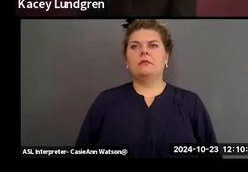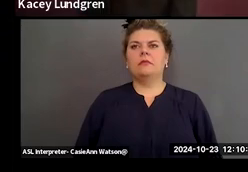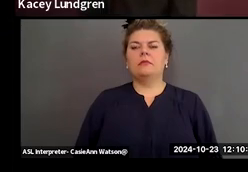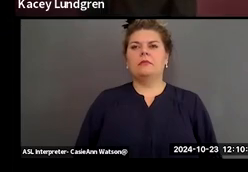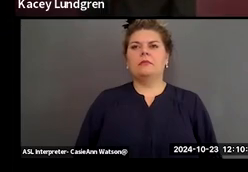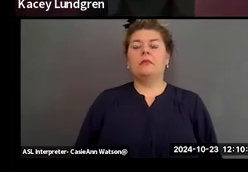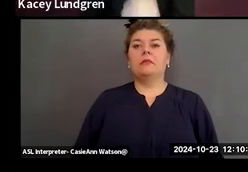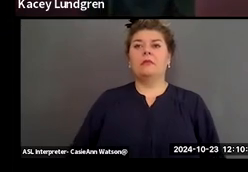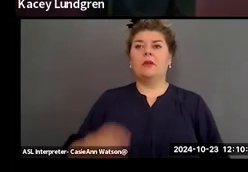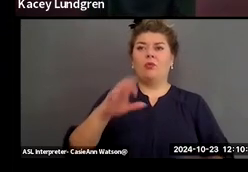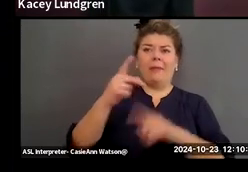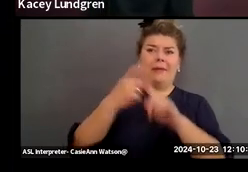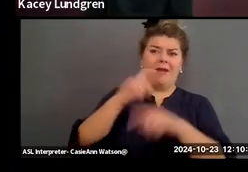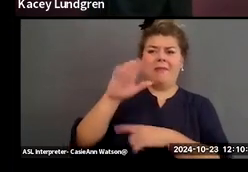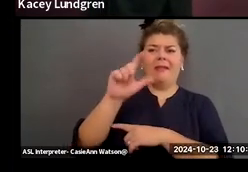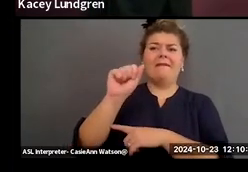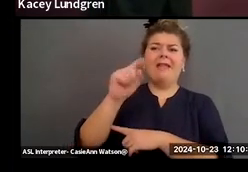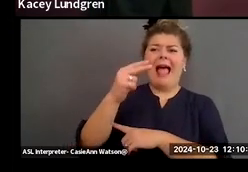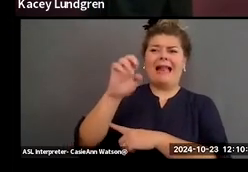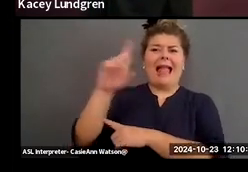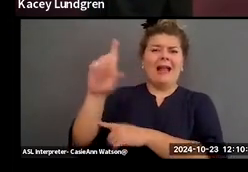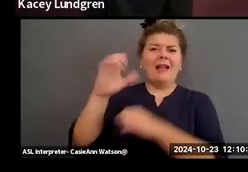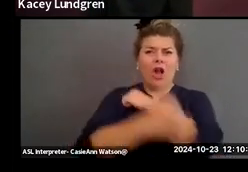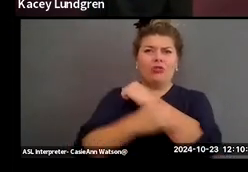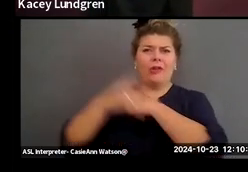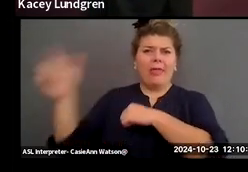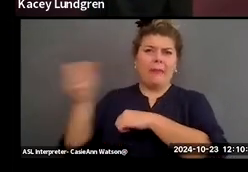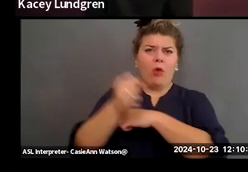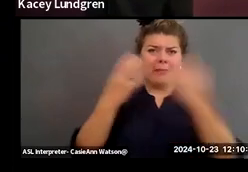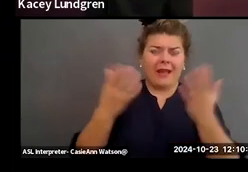[Interpreter] They brought me here from the Flathead country on the other side of the Rocky Mountains.